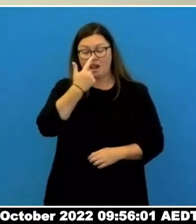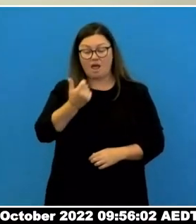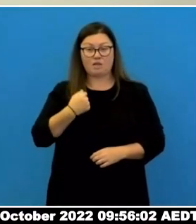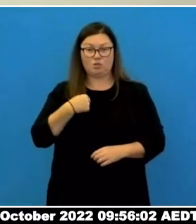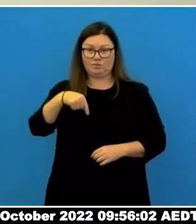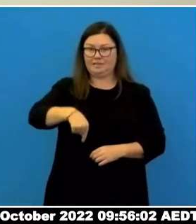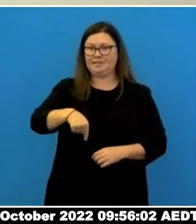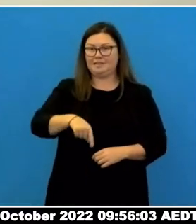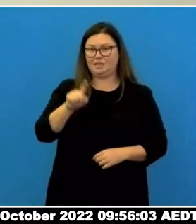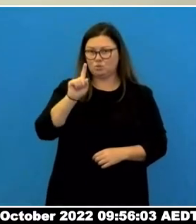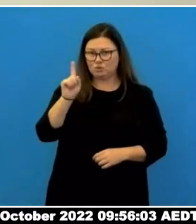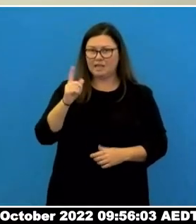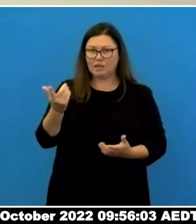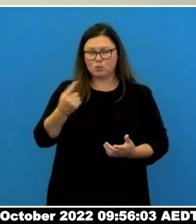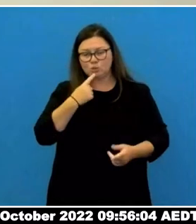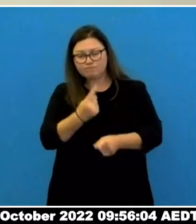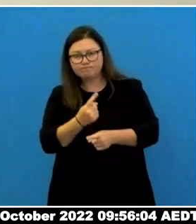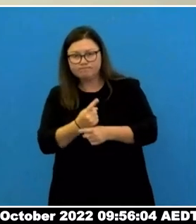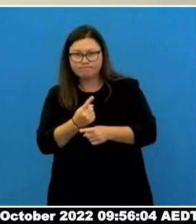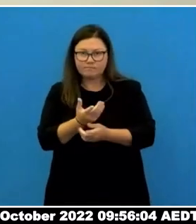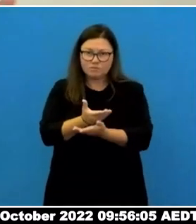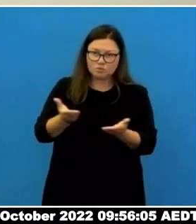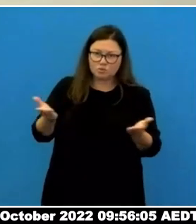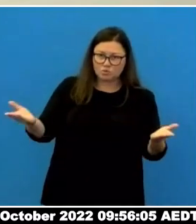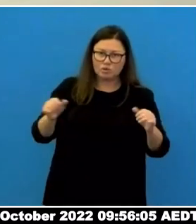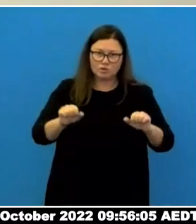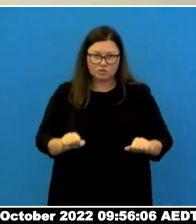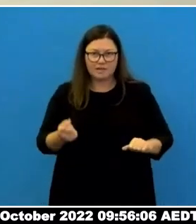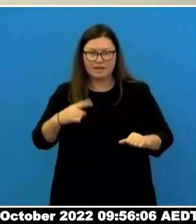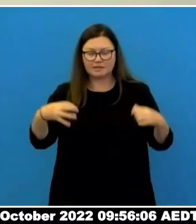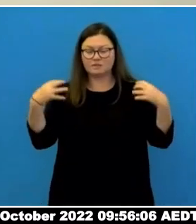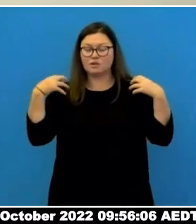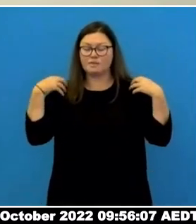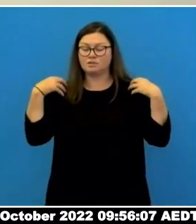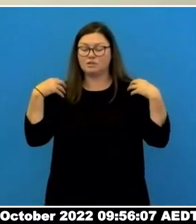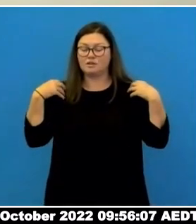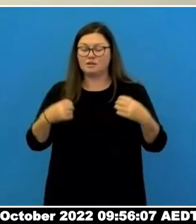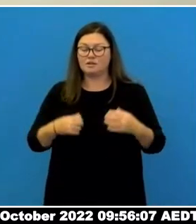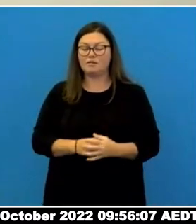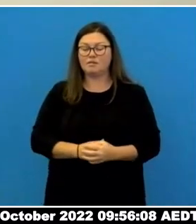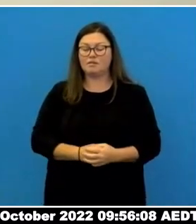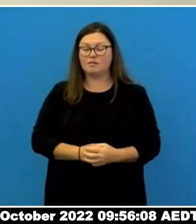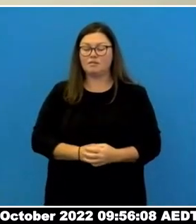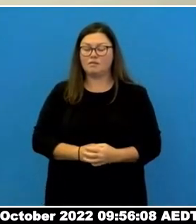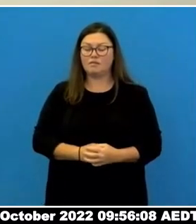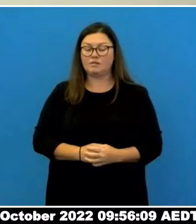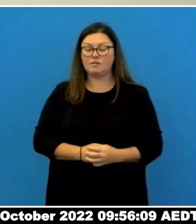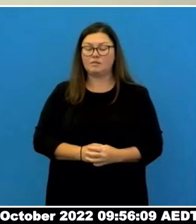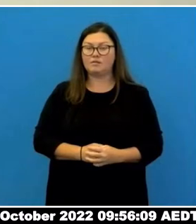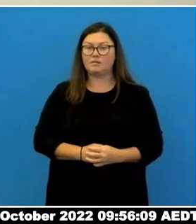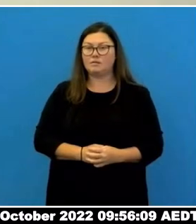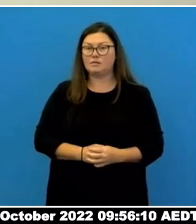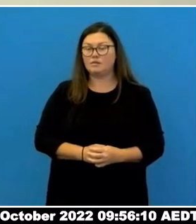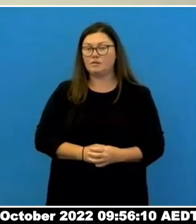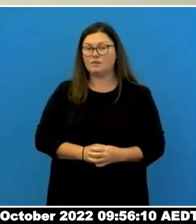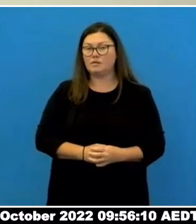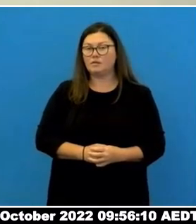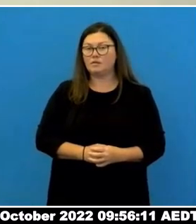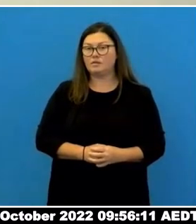particularly a as yourself and, obviously, Commissioner Alastair is known to me